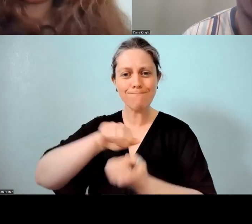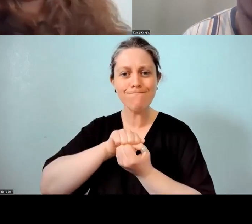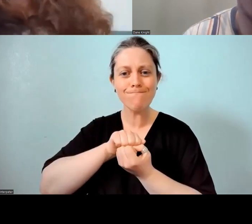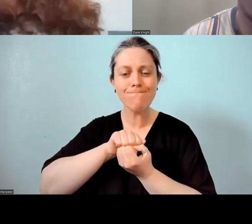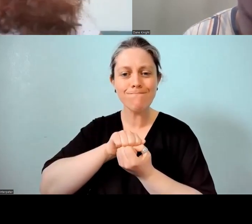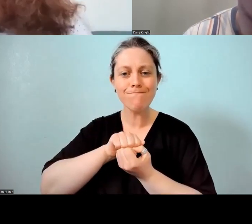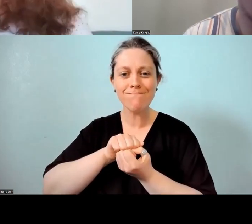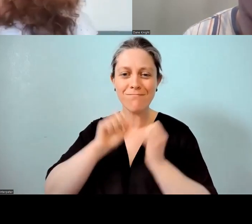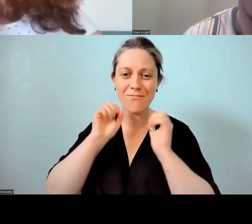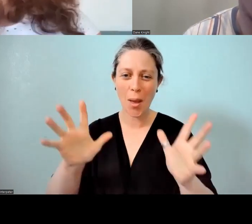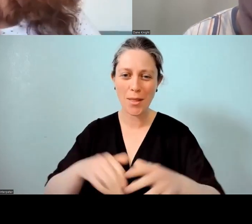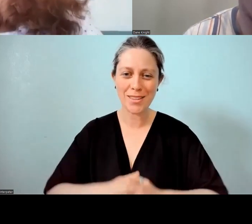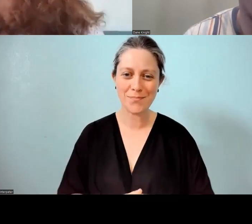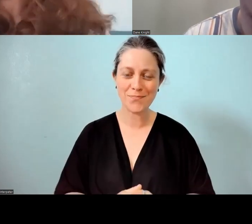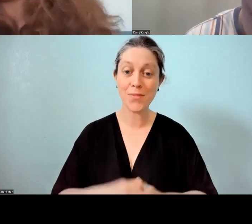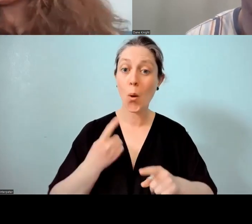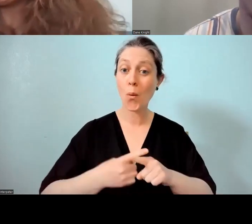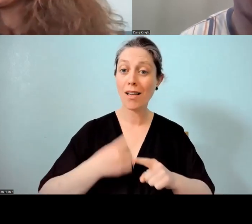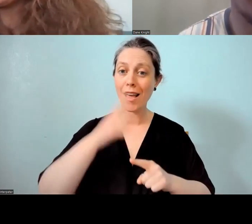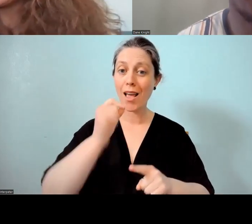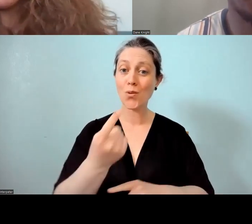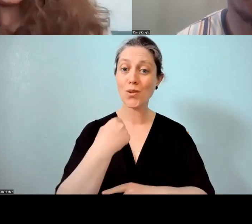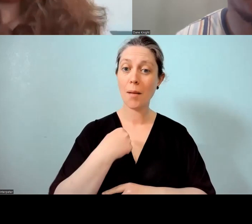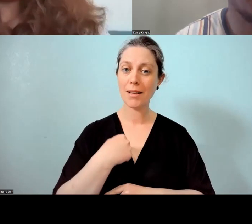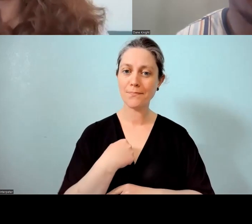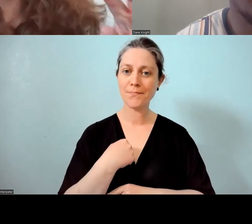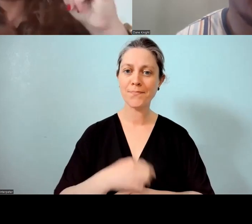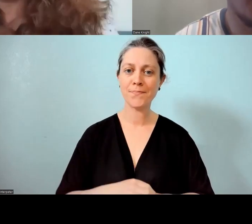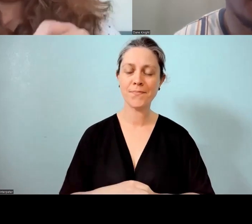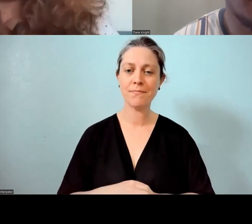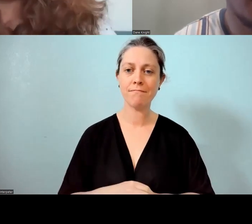Quickly, can you tell me what was not EGL aligned,